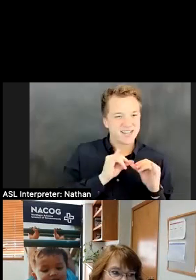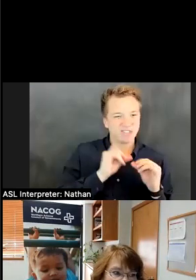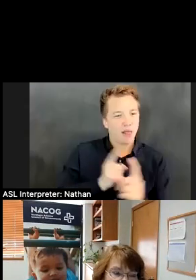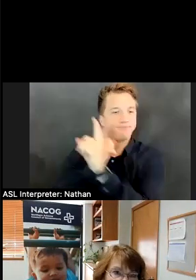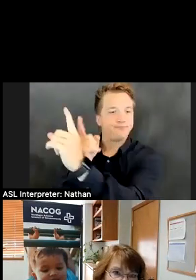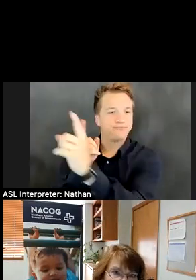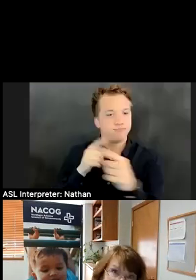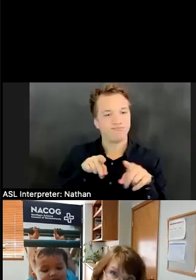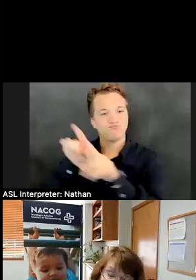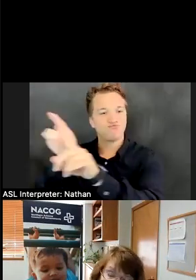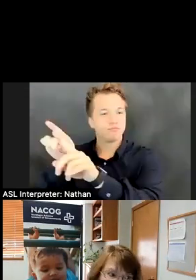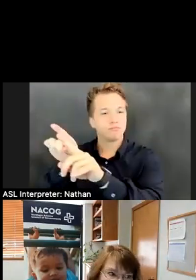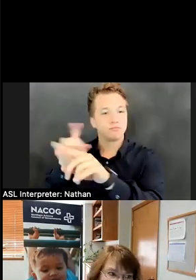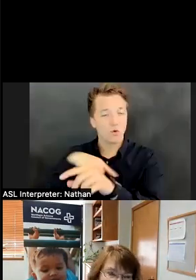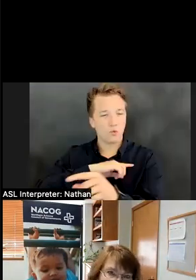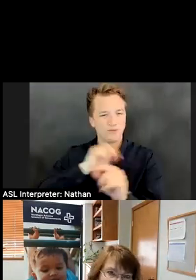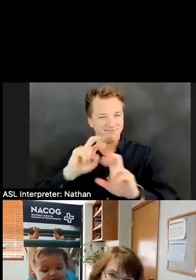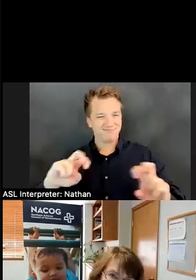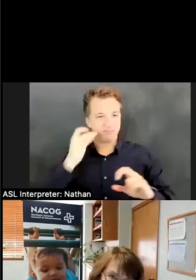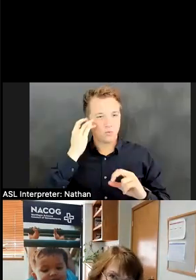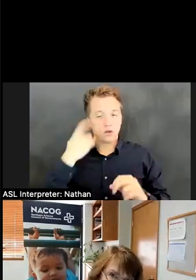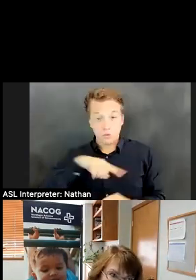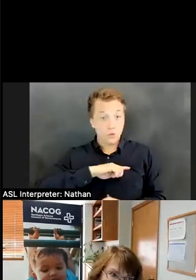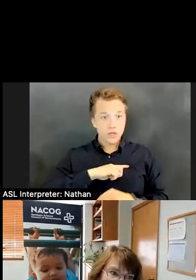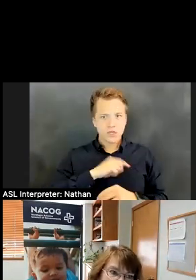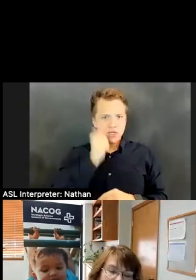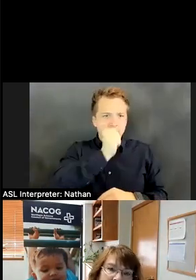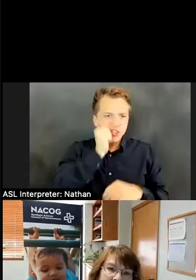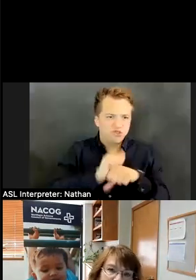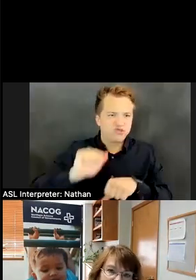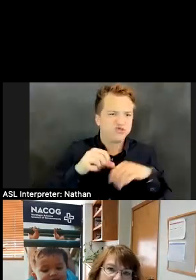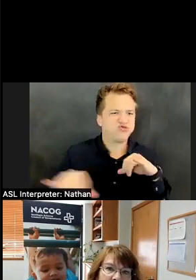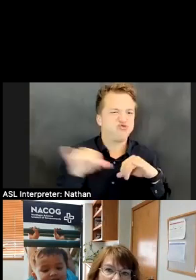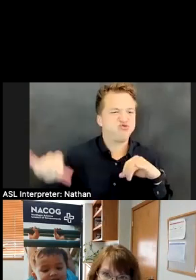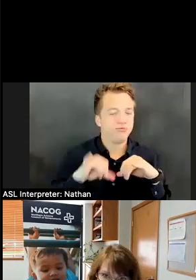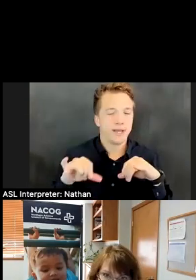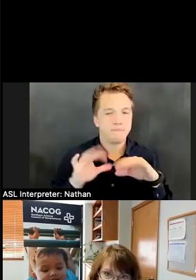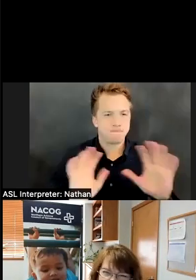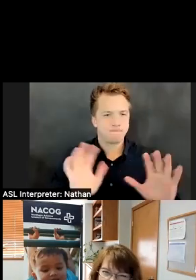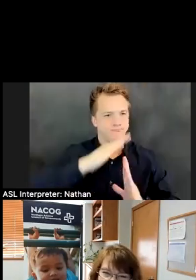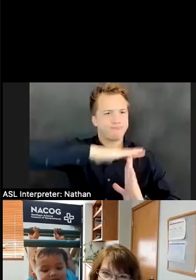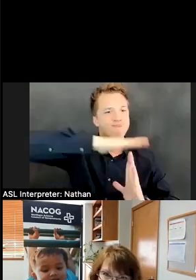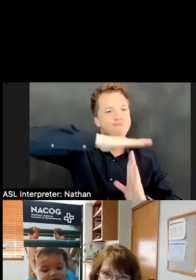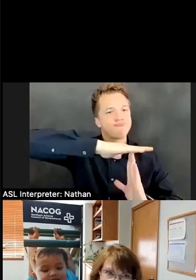We stopped the day-to-day. We took a break from it so that we could ensure our quality, so that we can ensure that those